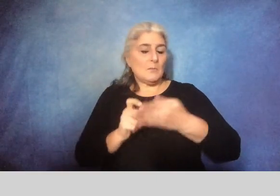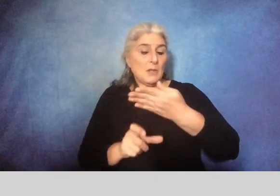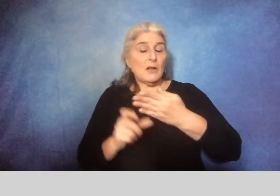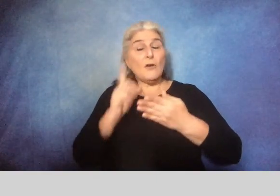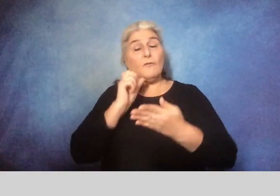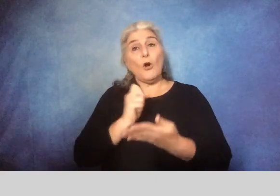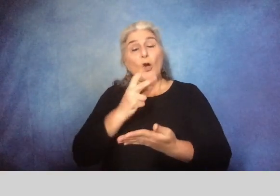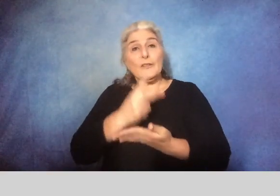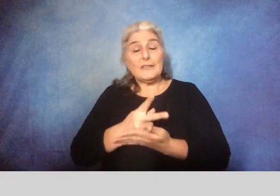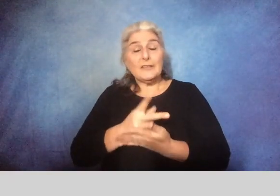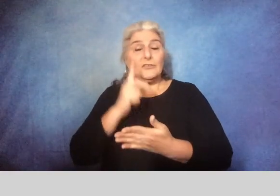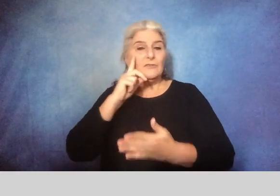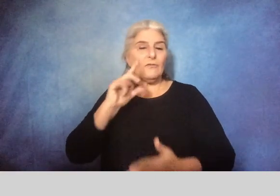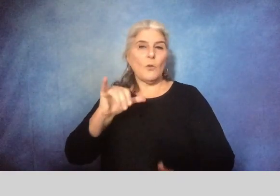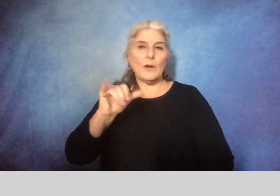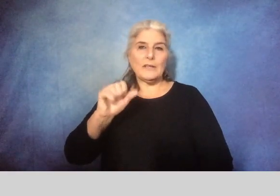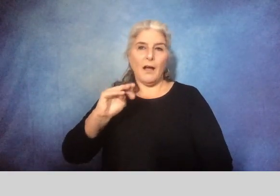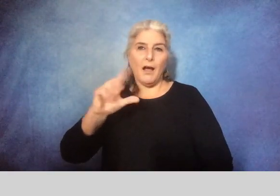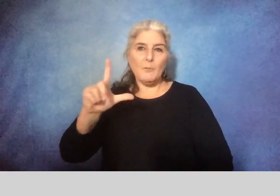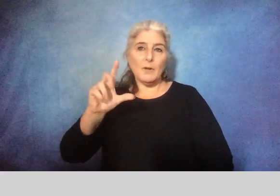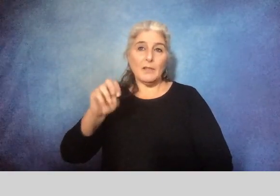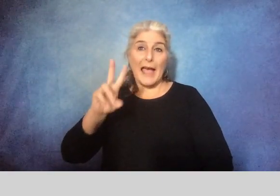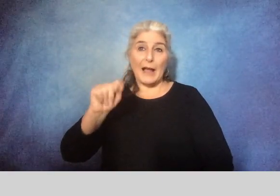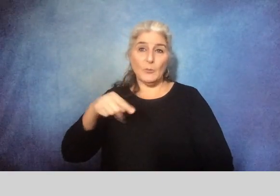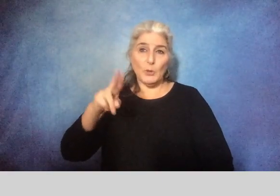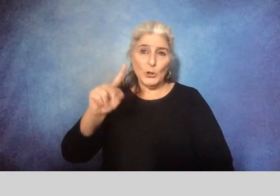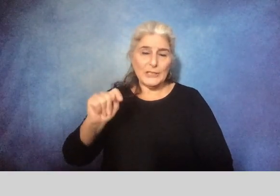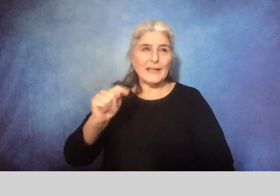on YAML output and other kind of formatting.